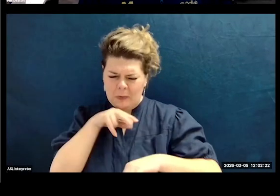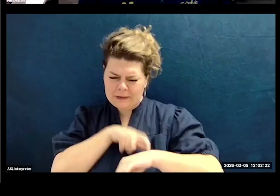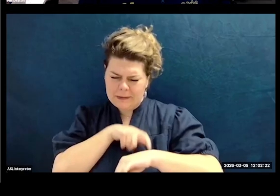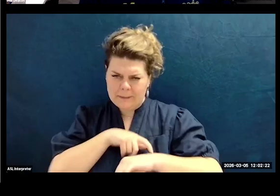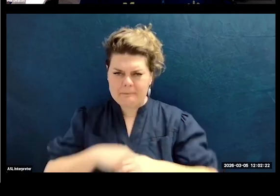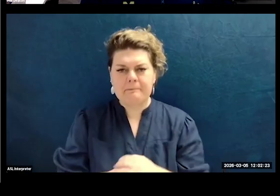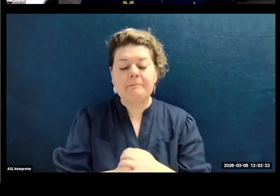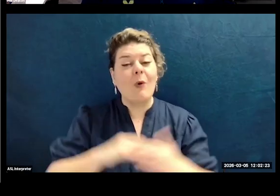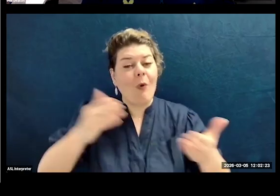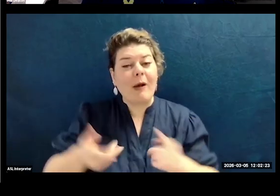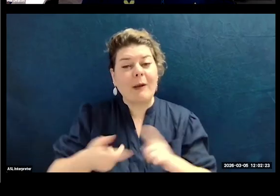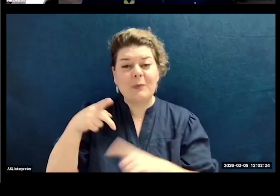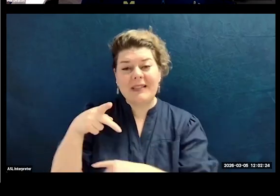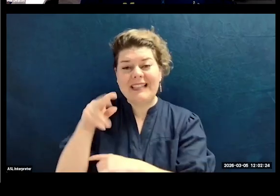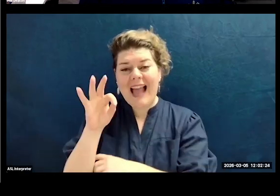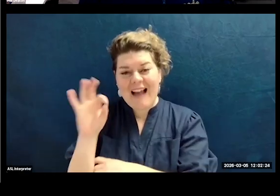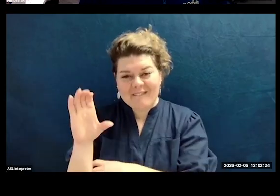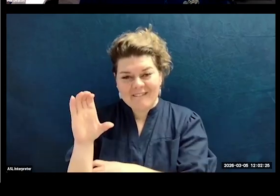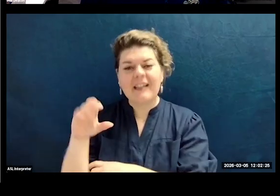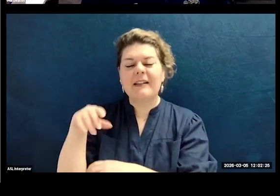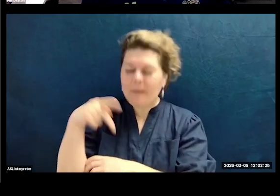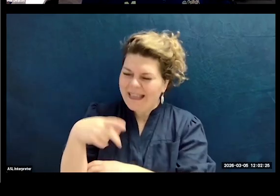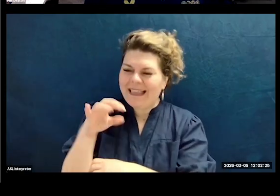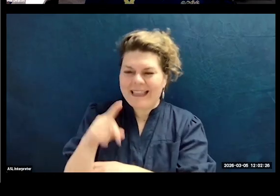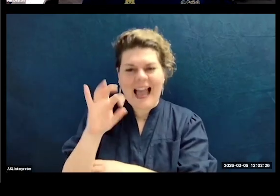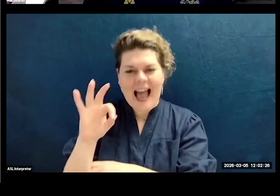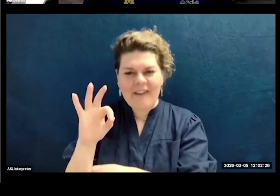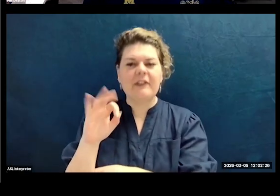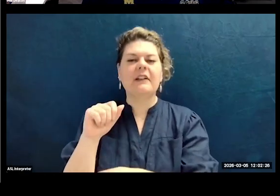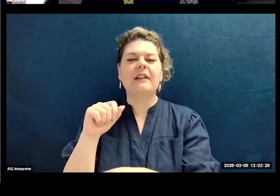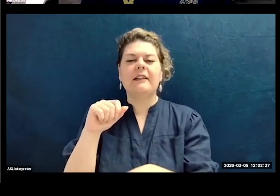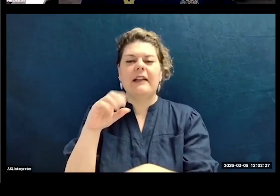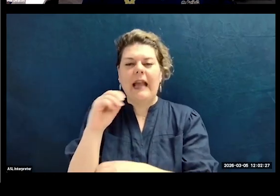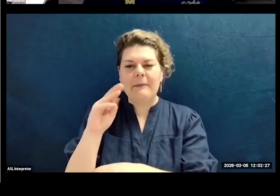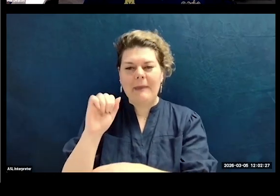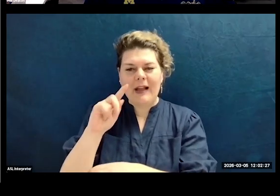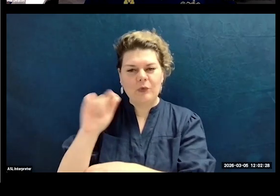So, welcome to our PDF Accessibility and Manual Remediation in Adobe Acrobat session today.